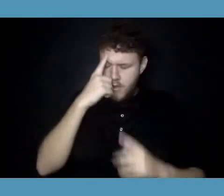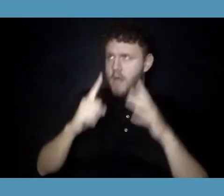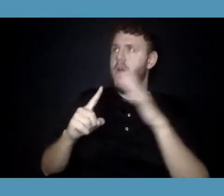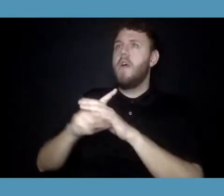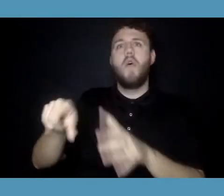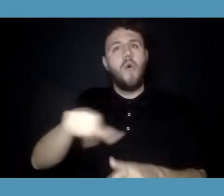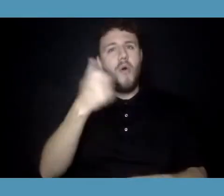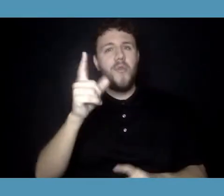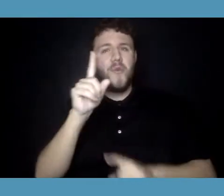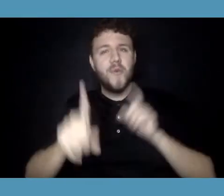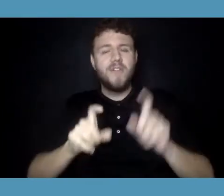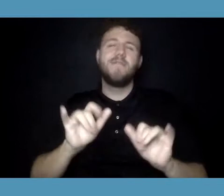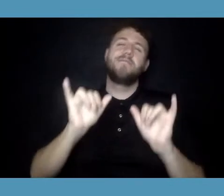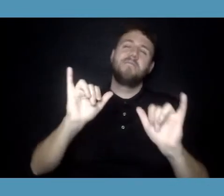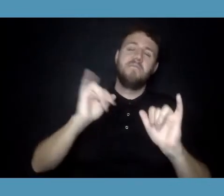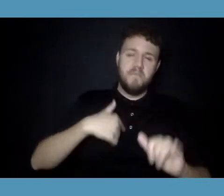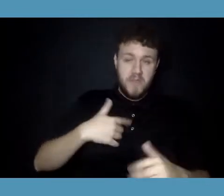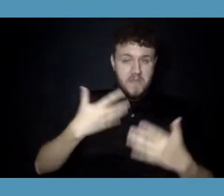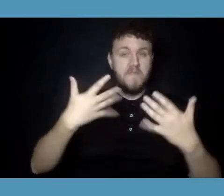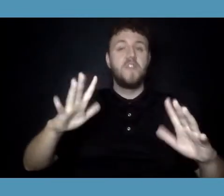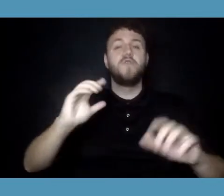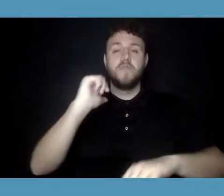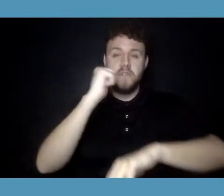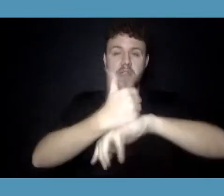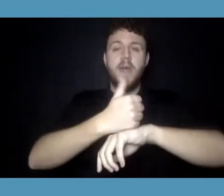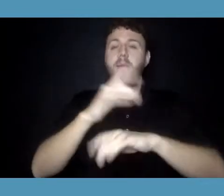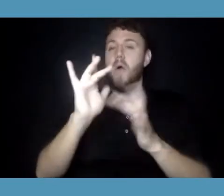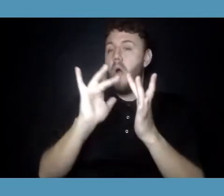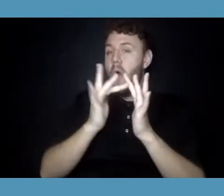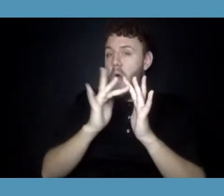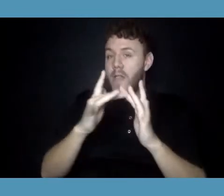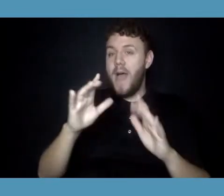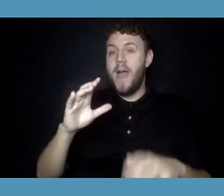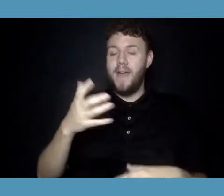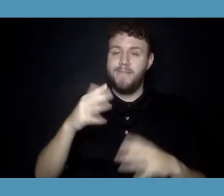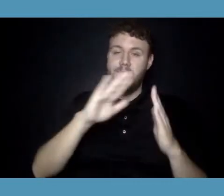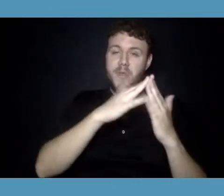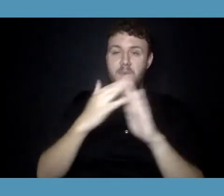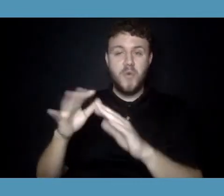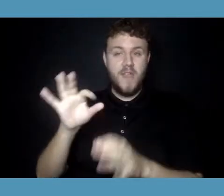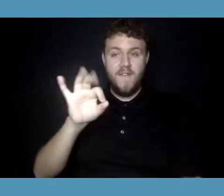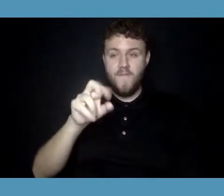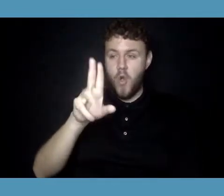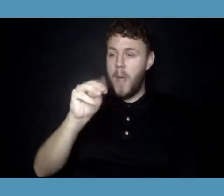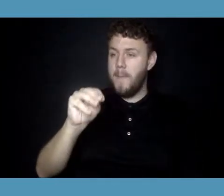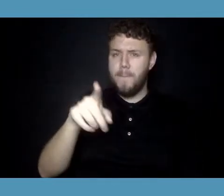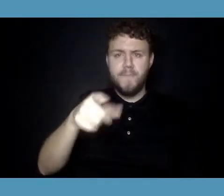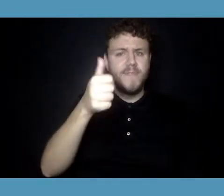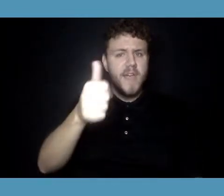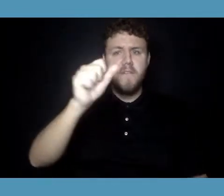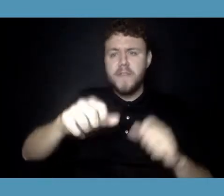this reason we have set up an online community forum for raising questions, posting answers